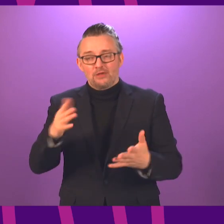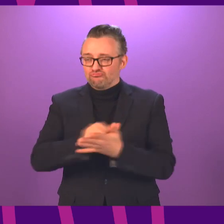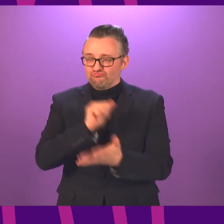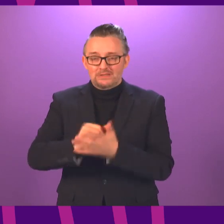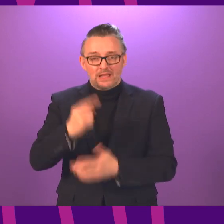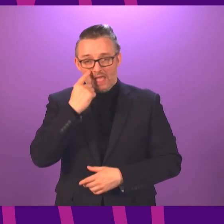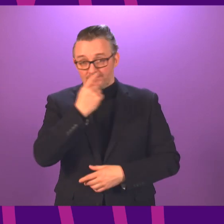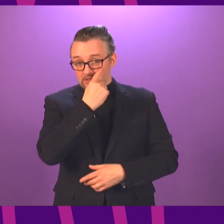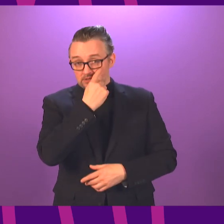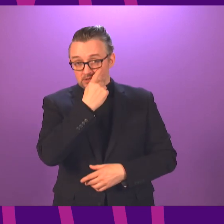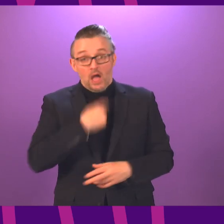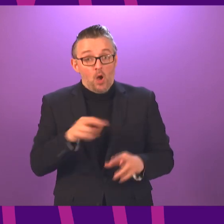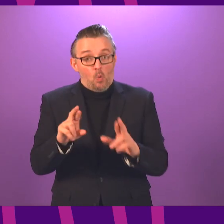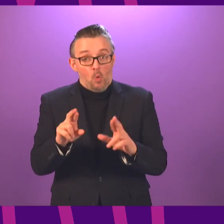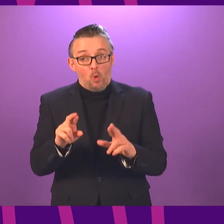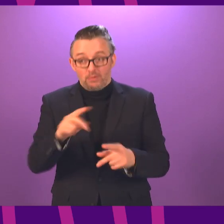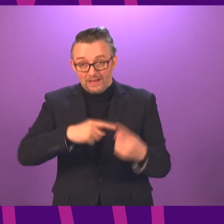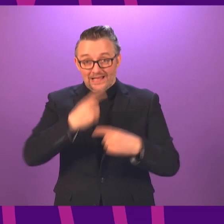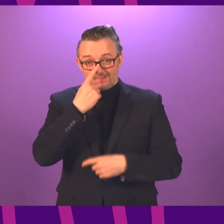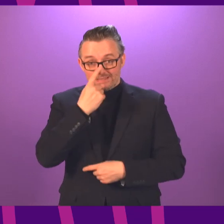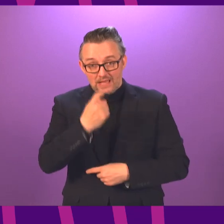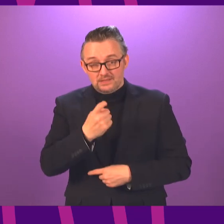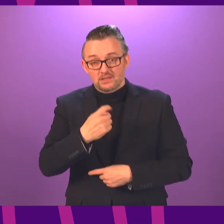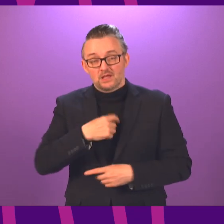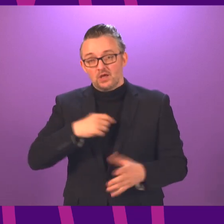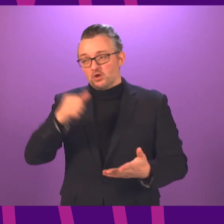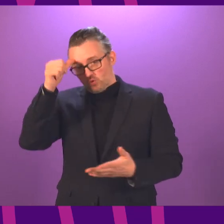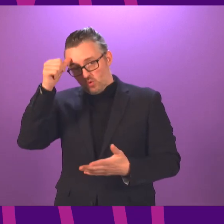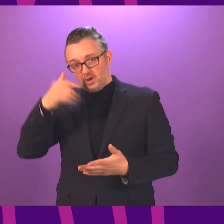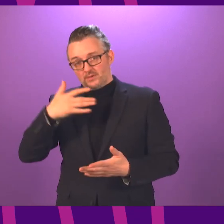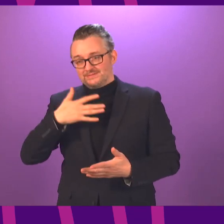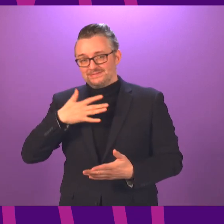I hope that that will be the case, and I did talk about the need for us to revise, as appropriate,